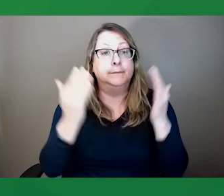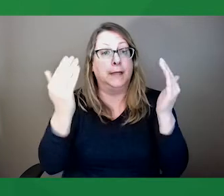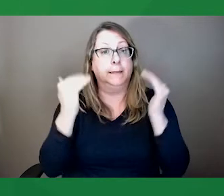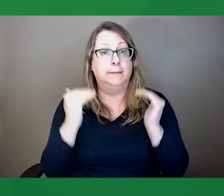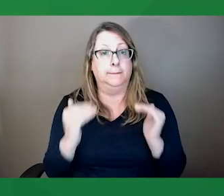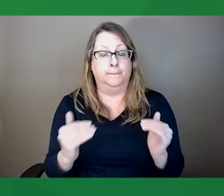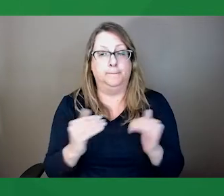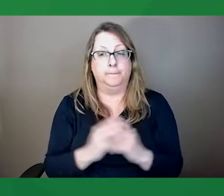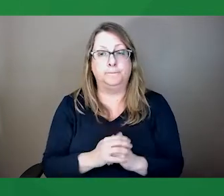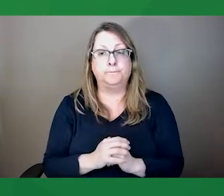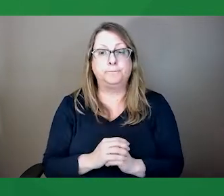Oh.